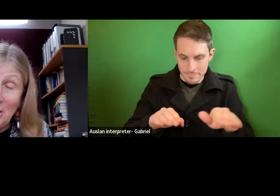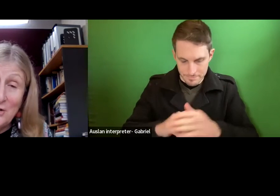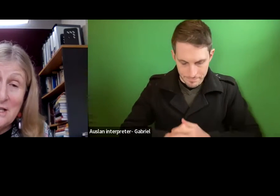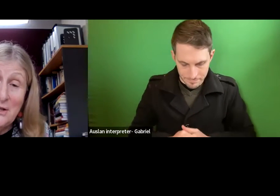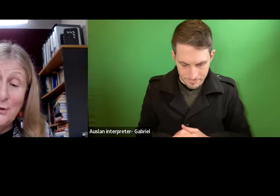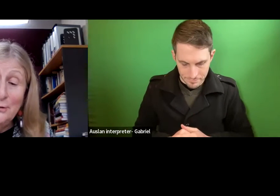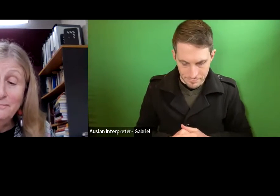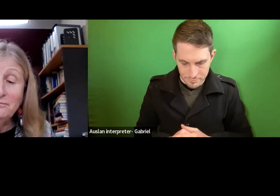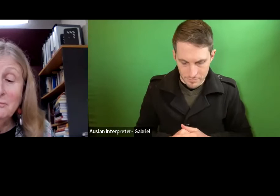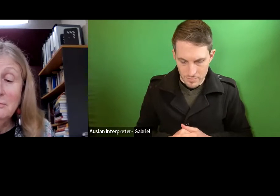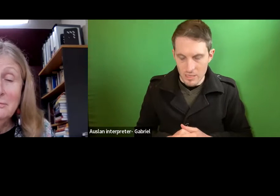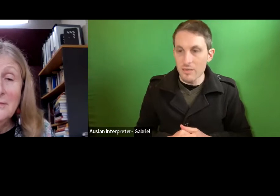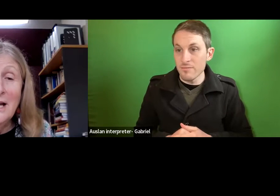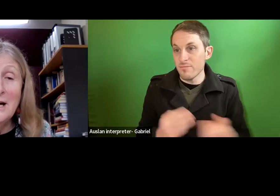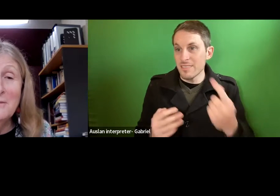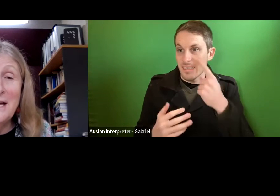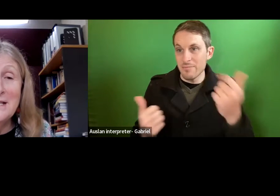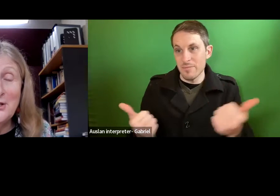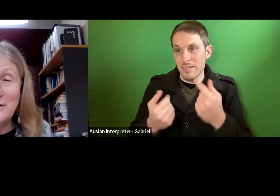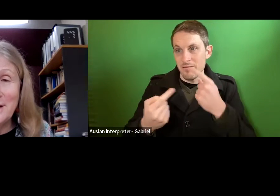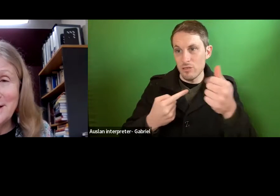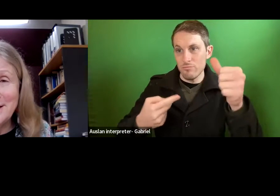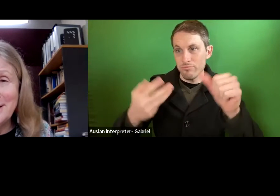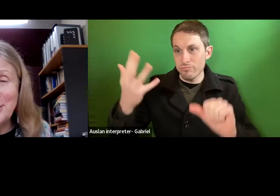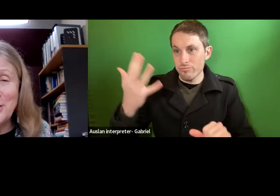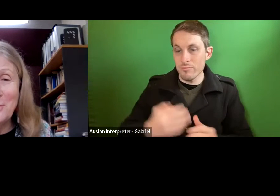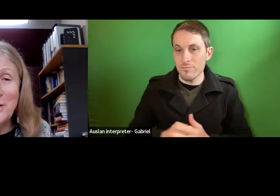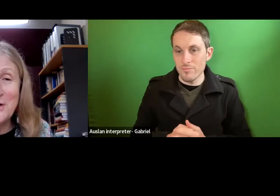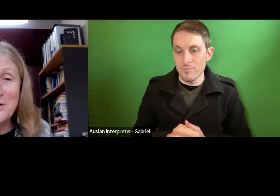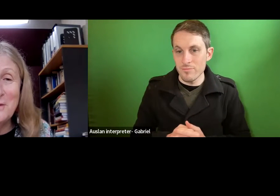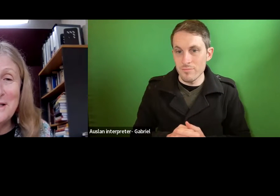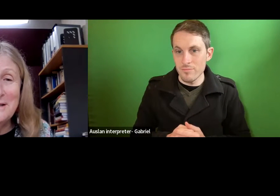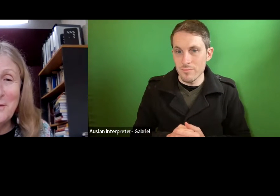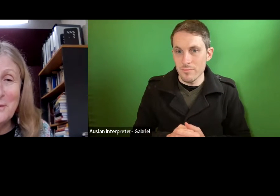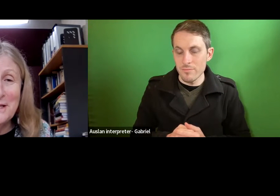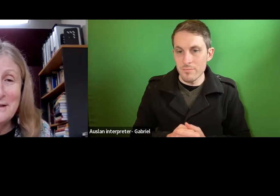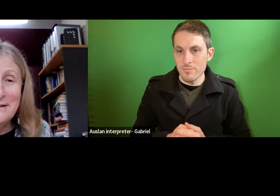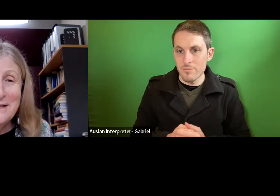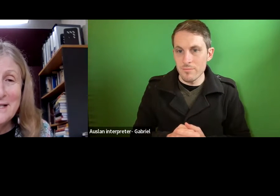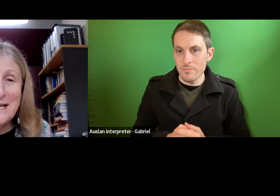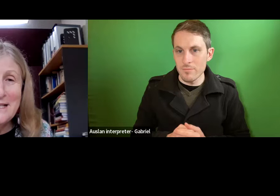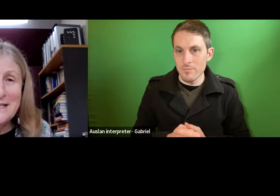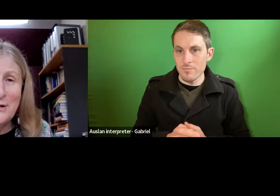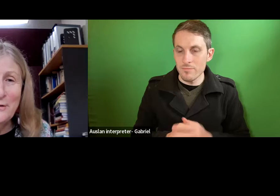a lot to get through and each of these little dot points could be probably a day in itself.